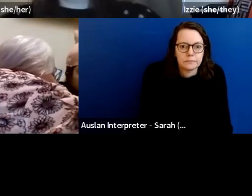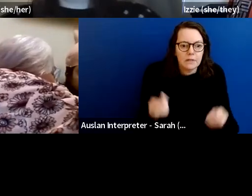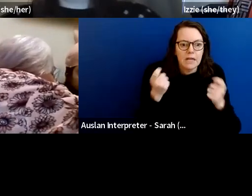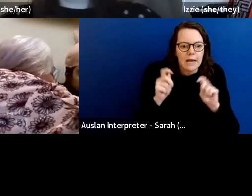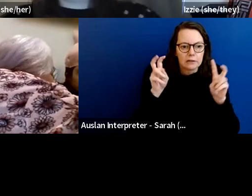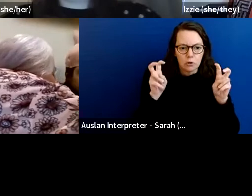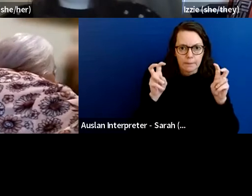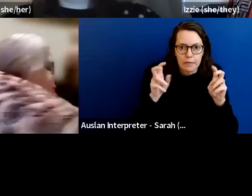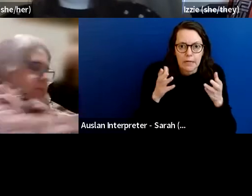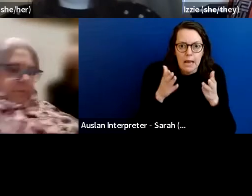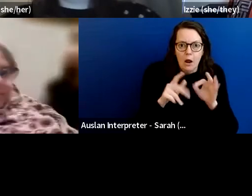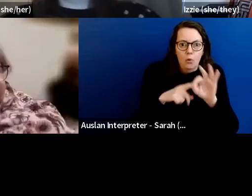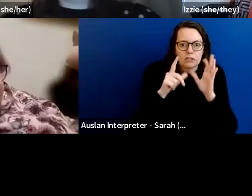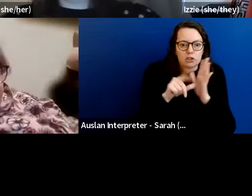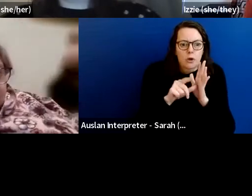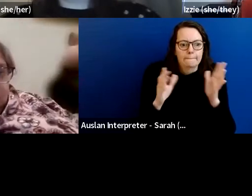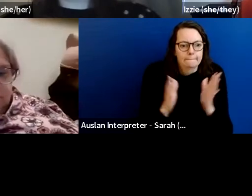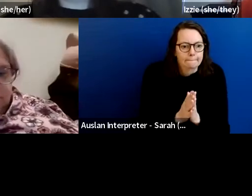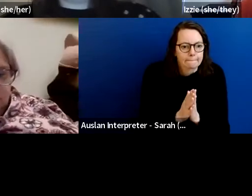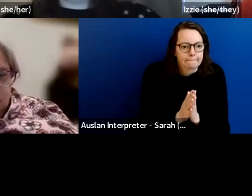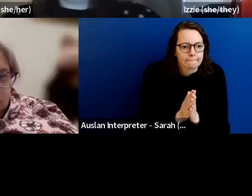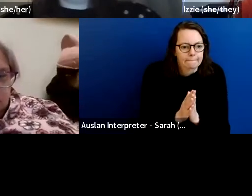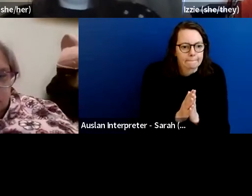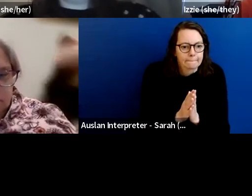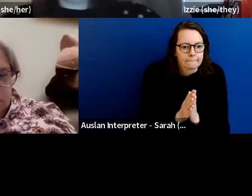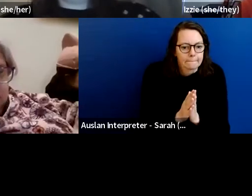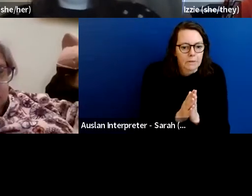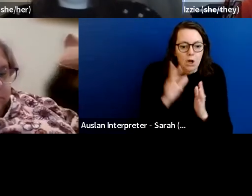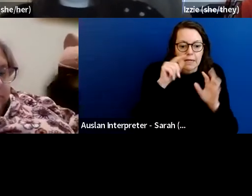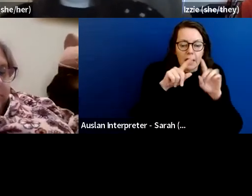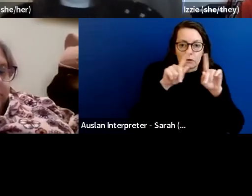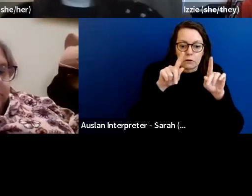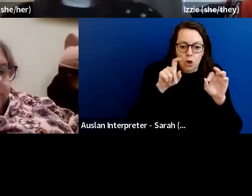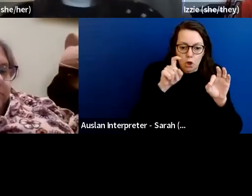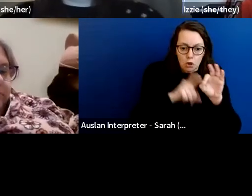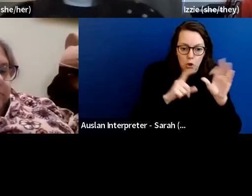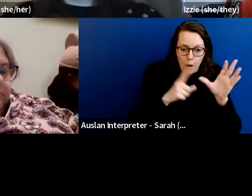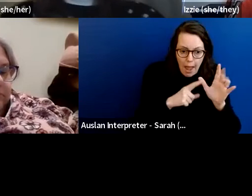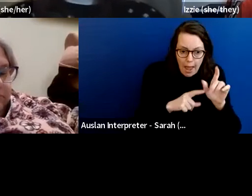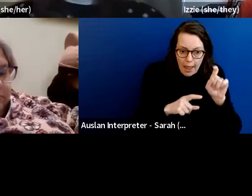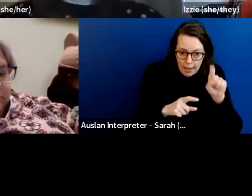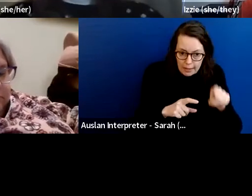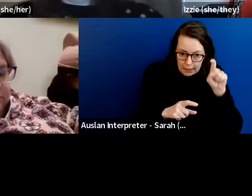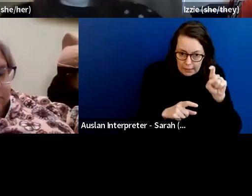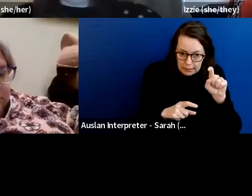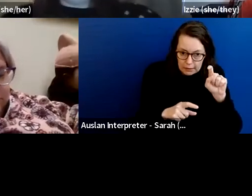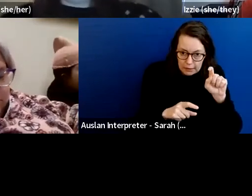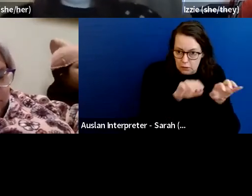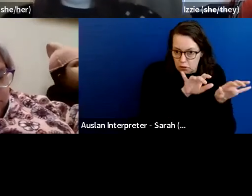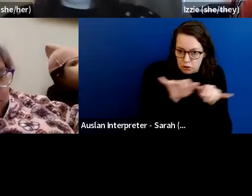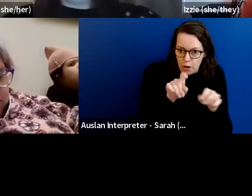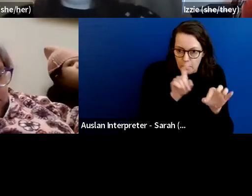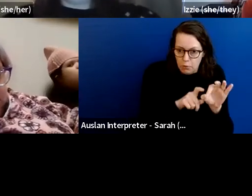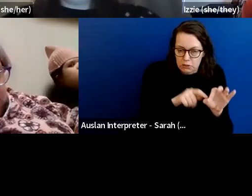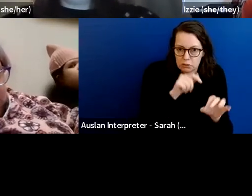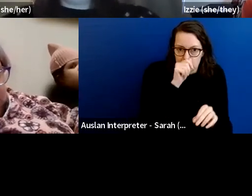So, now we'd like to take some questions so if you use your join a function to raise your questions.